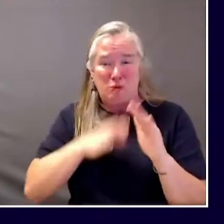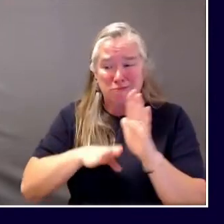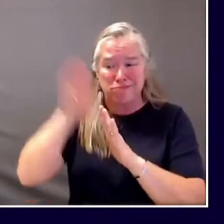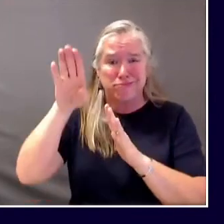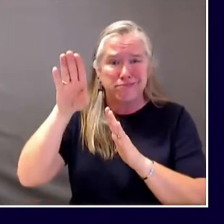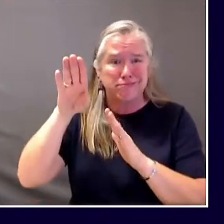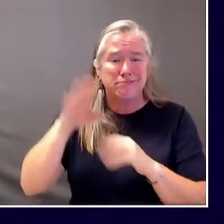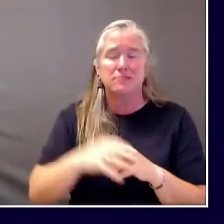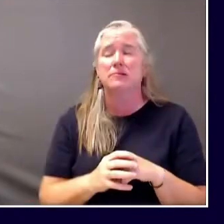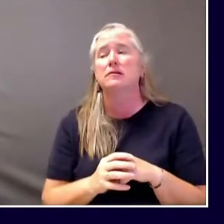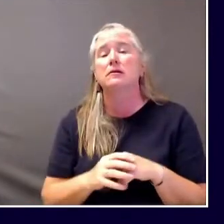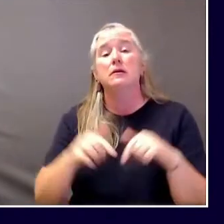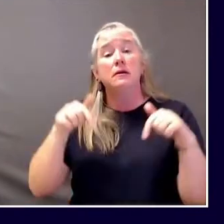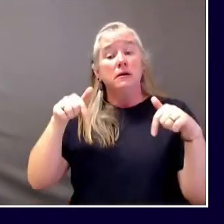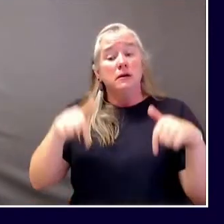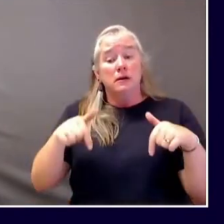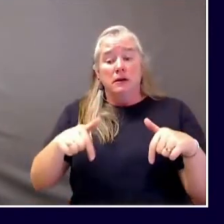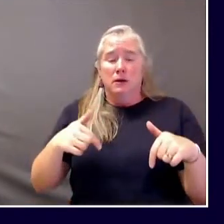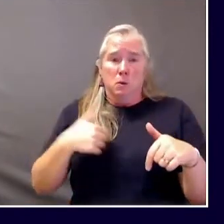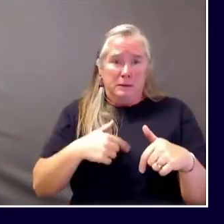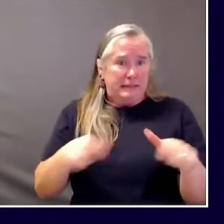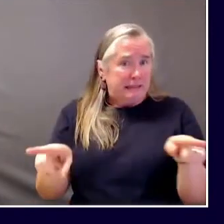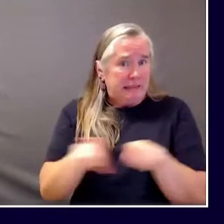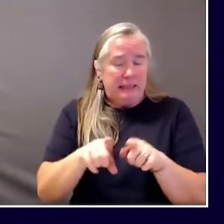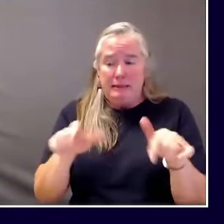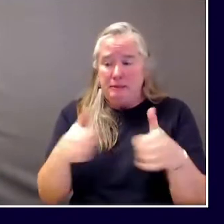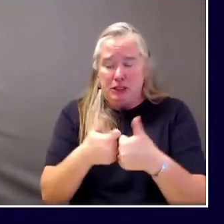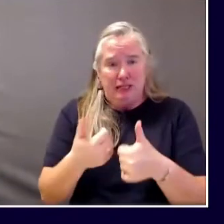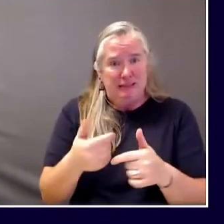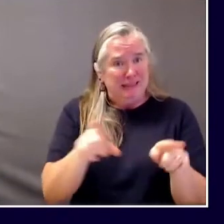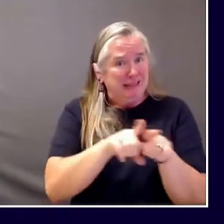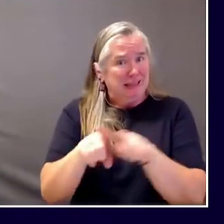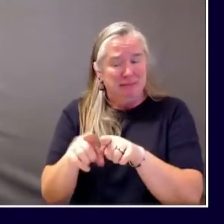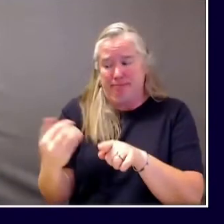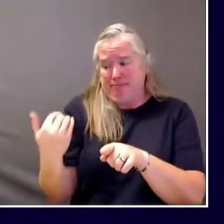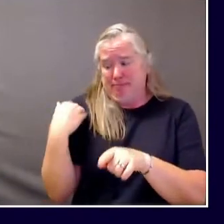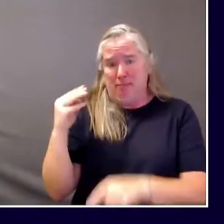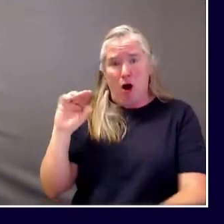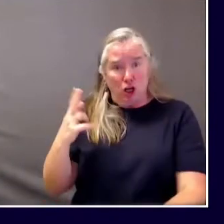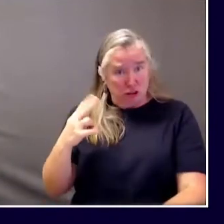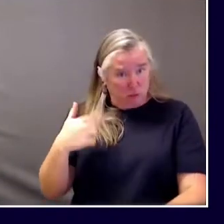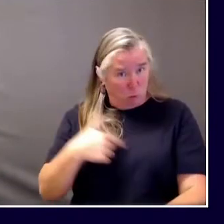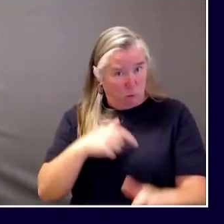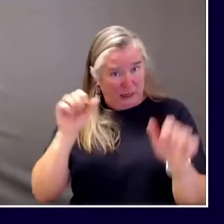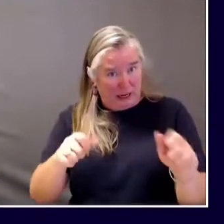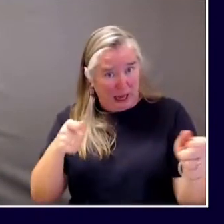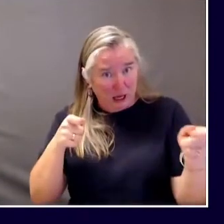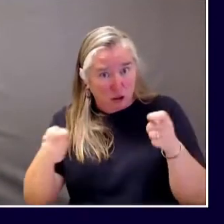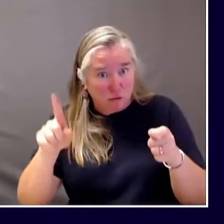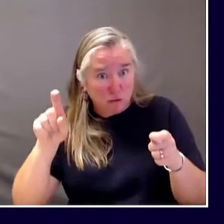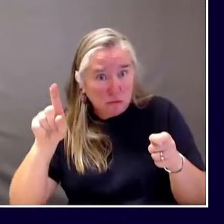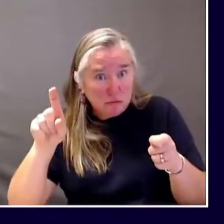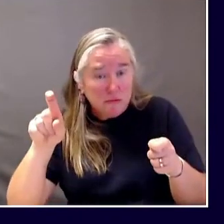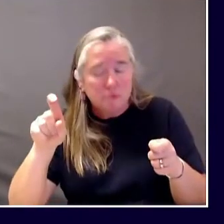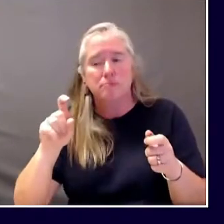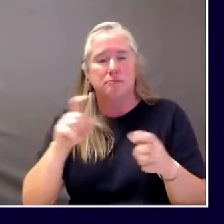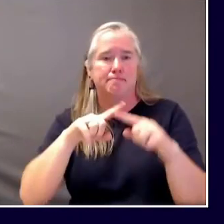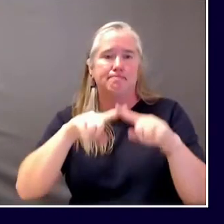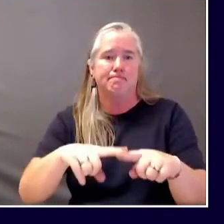March can we control it